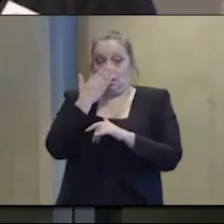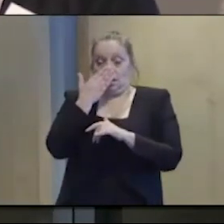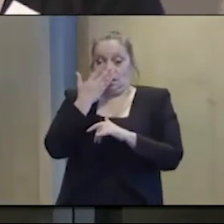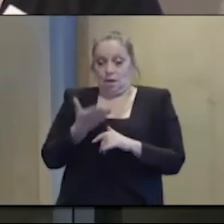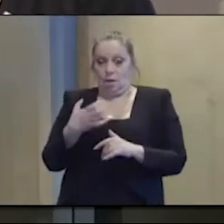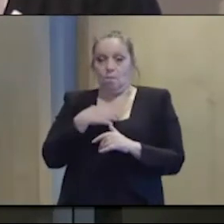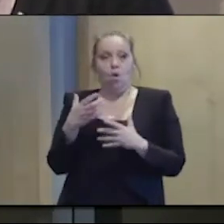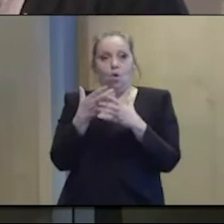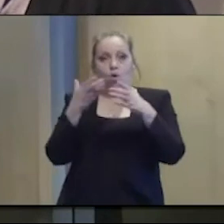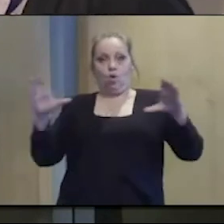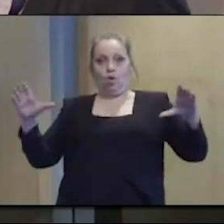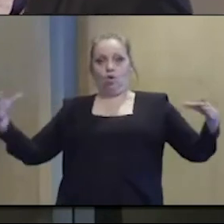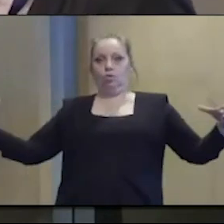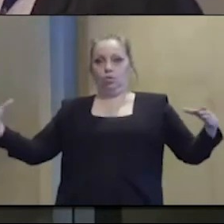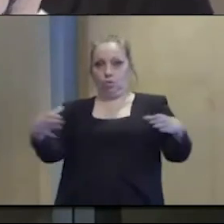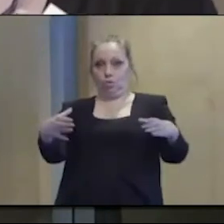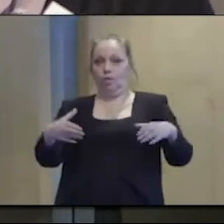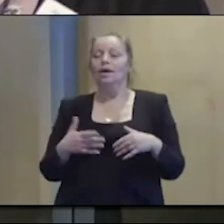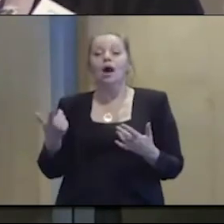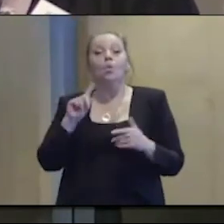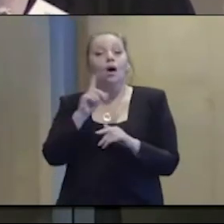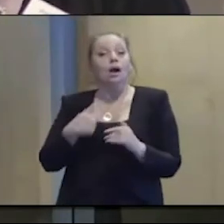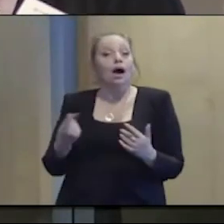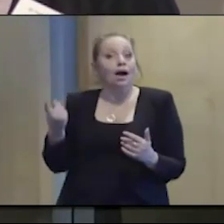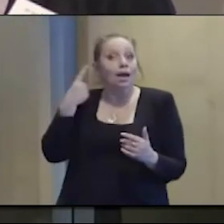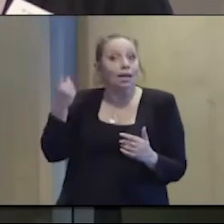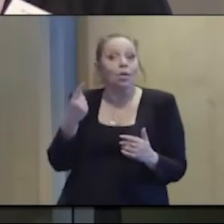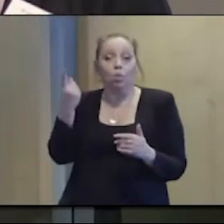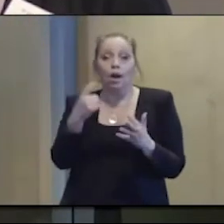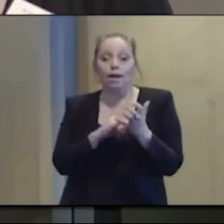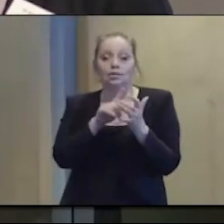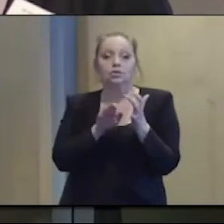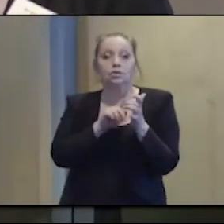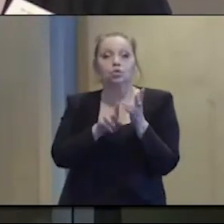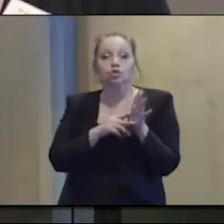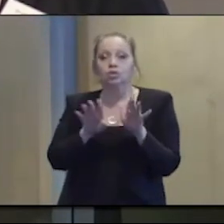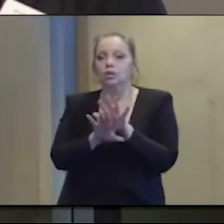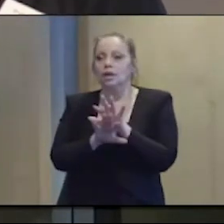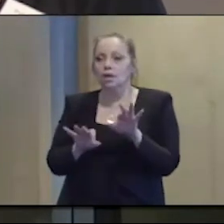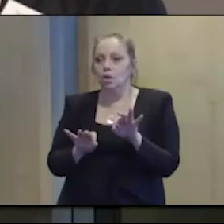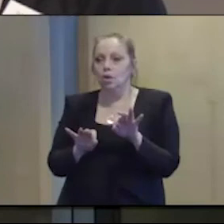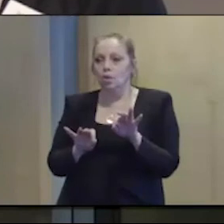way, and it seems to me from hearing is that one solution is not going to be the answer that it